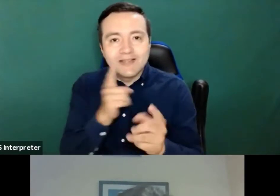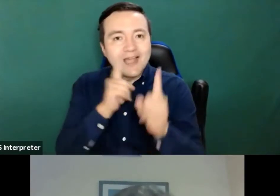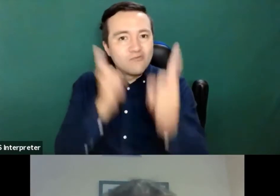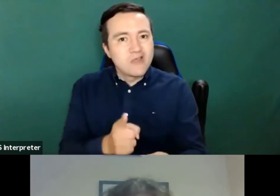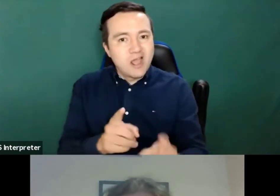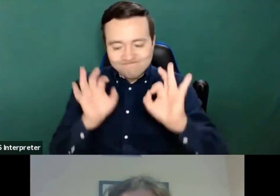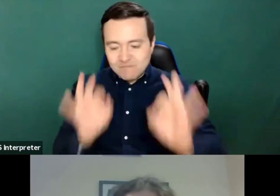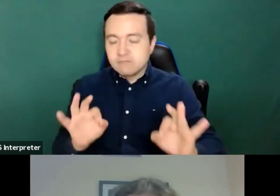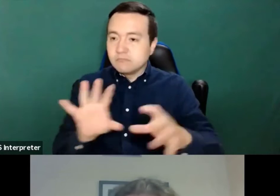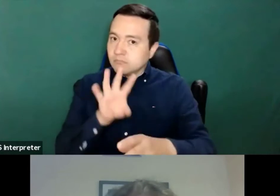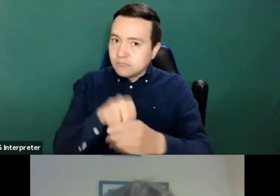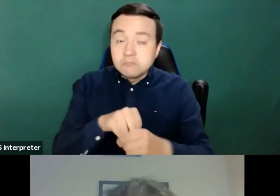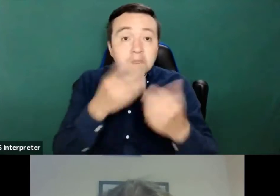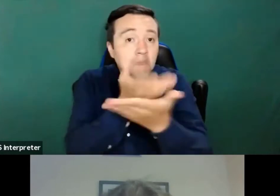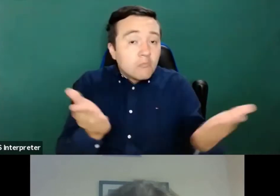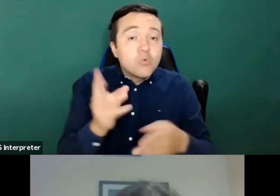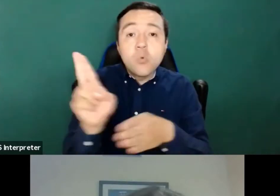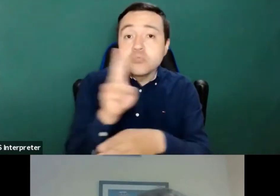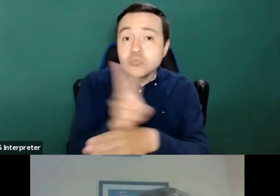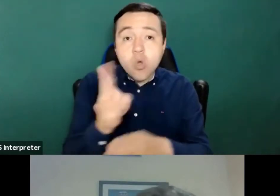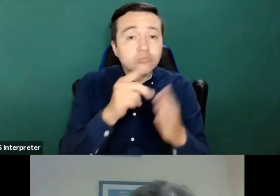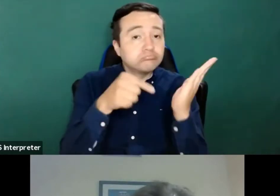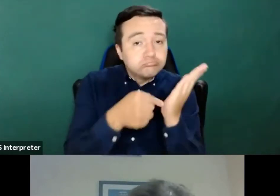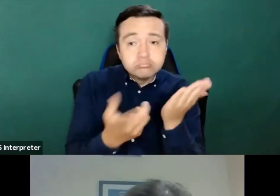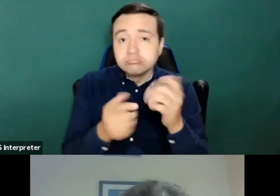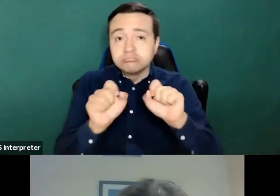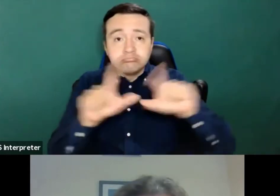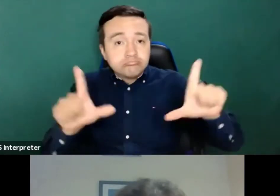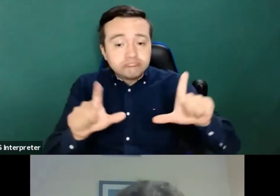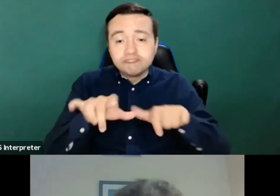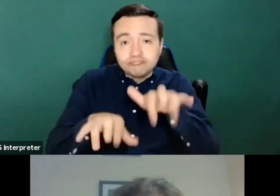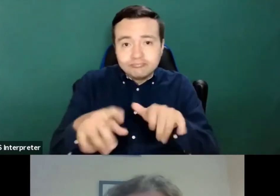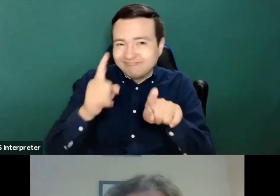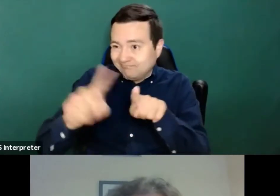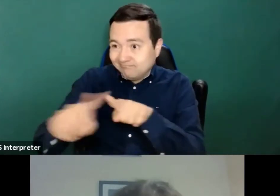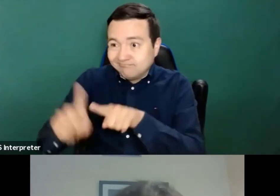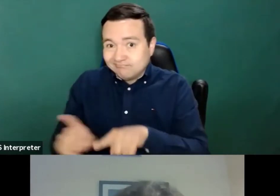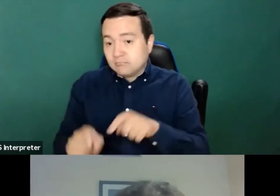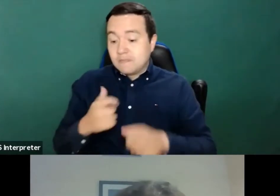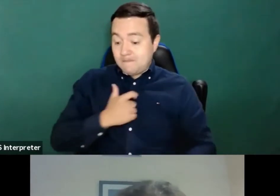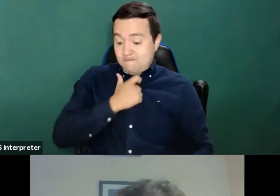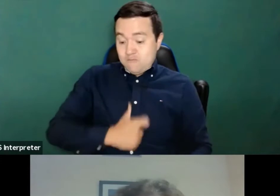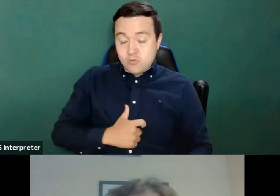whatever device we use to the very end, when users interact with it, or through it.